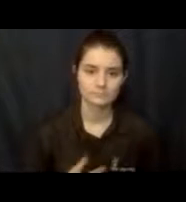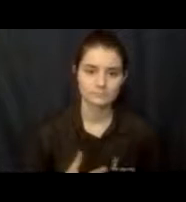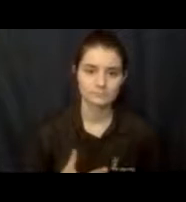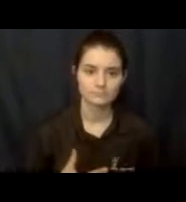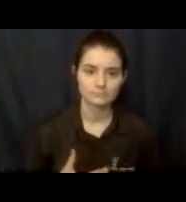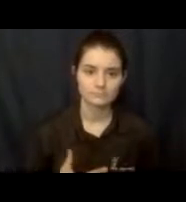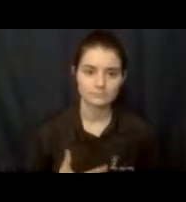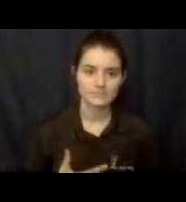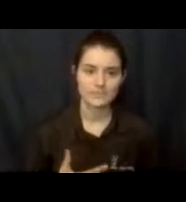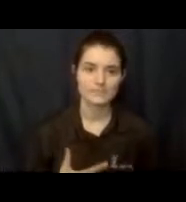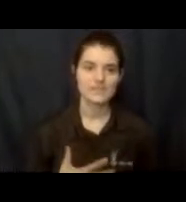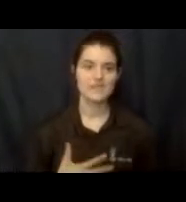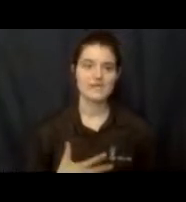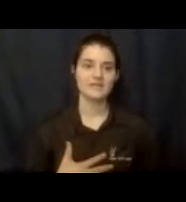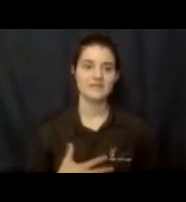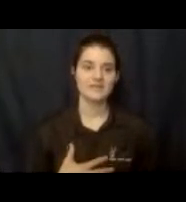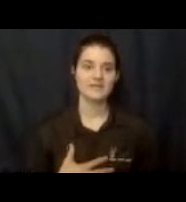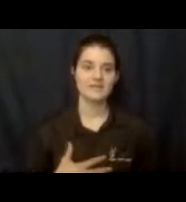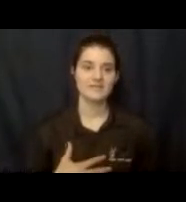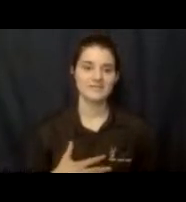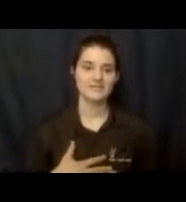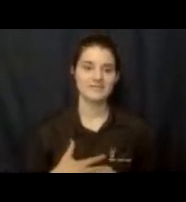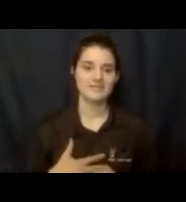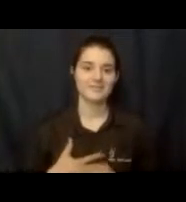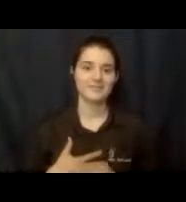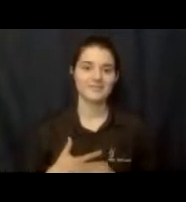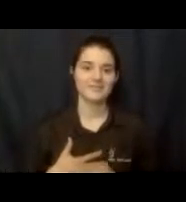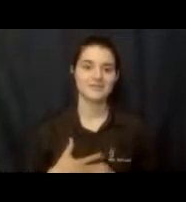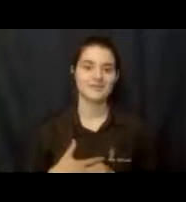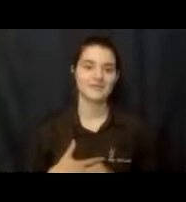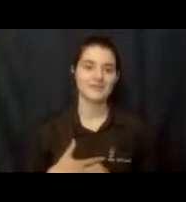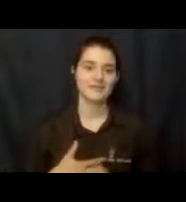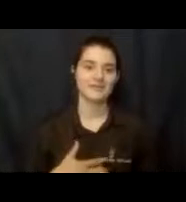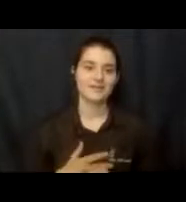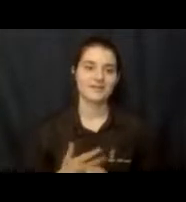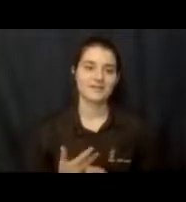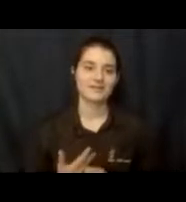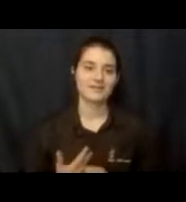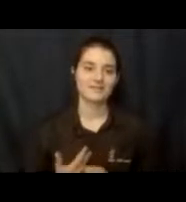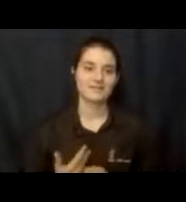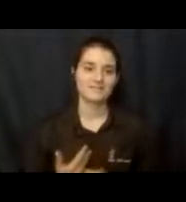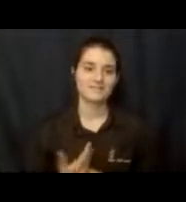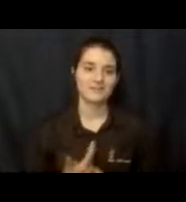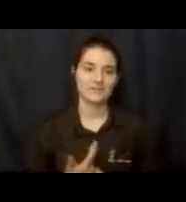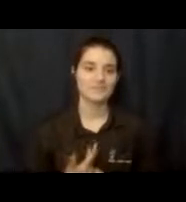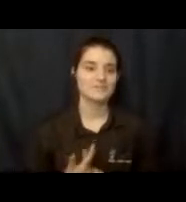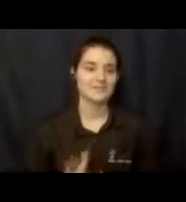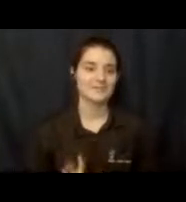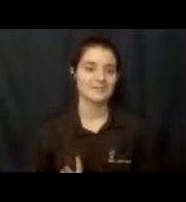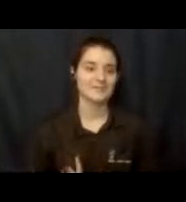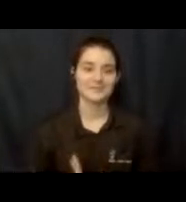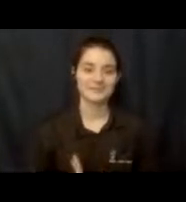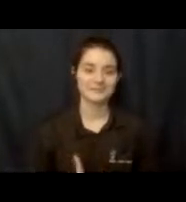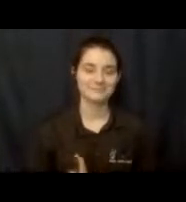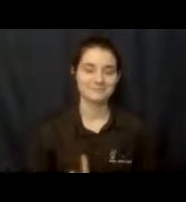Tom: Thank you, Jacque. Any other questions?